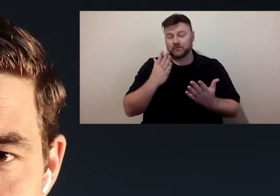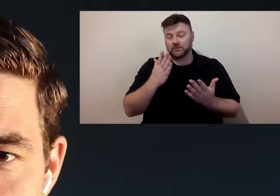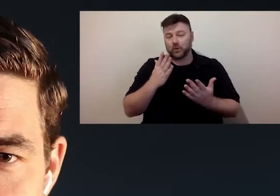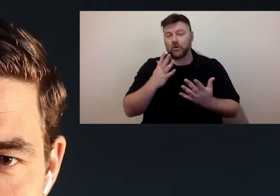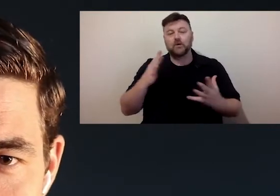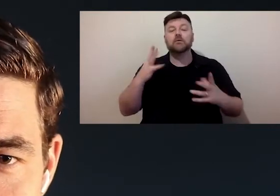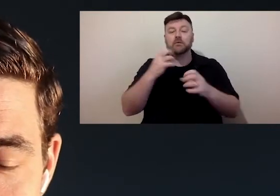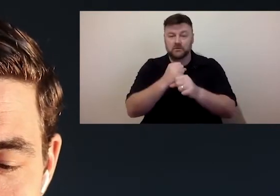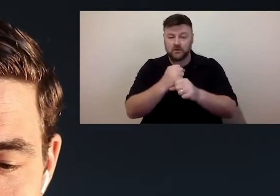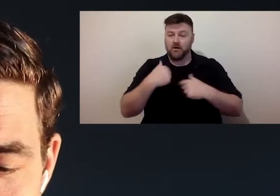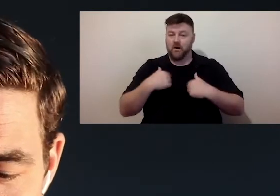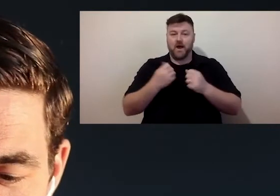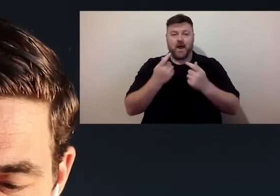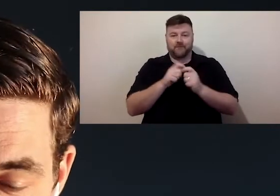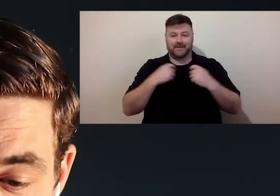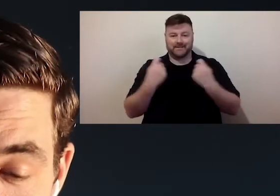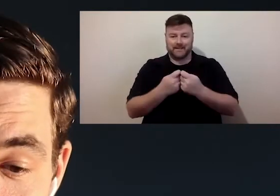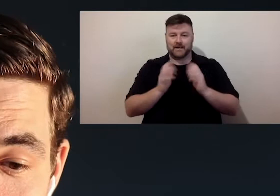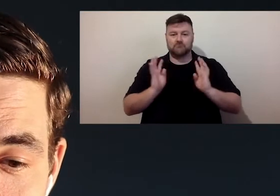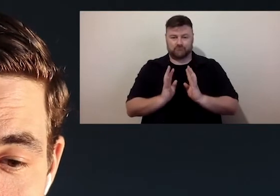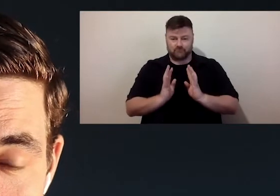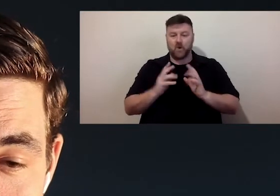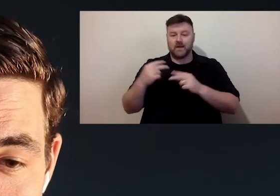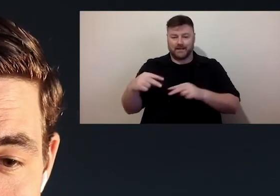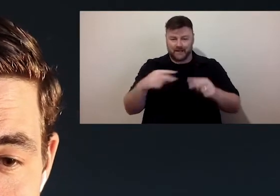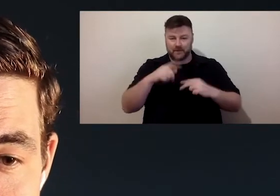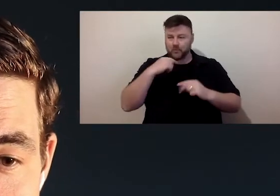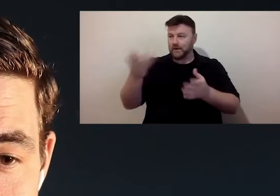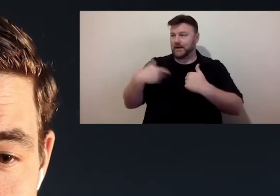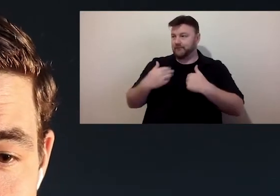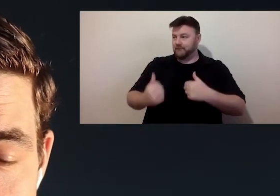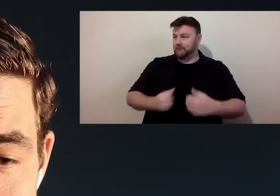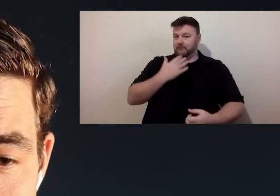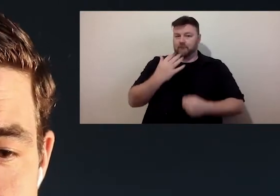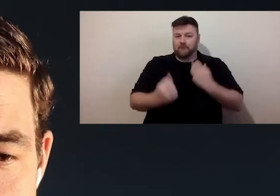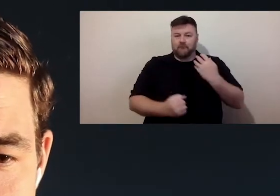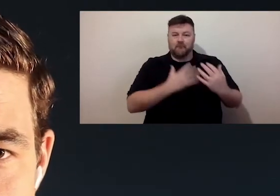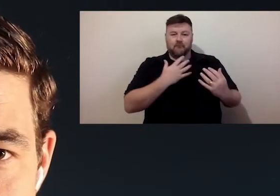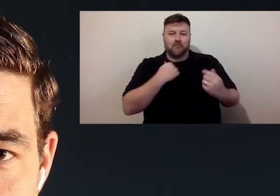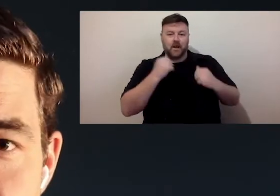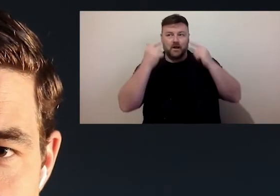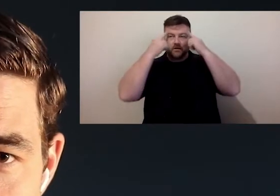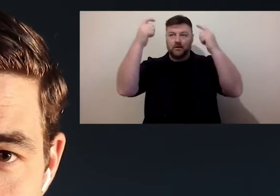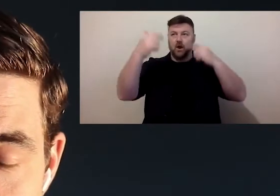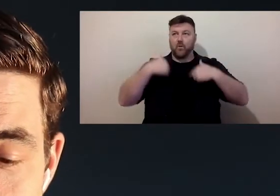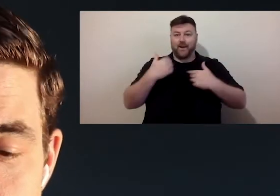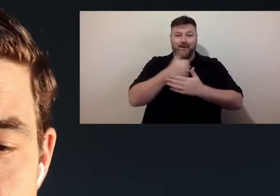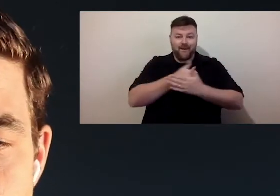team of dancers that inspire me, and we make a new dance show every day.